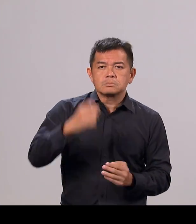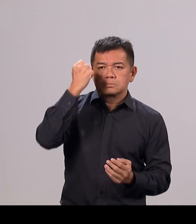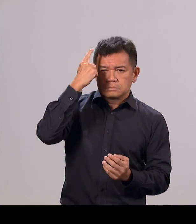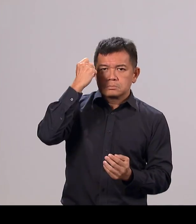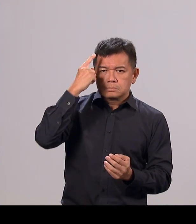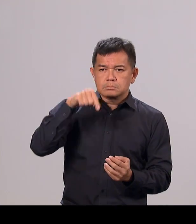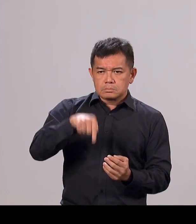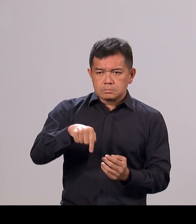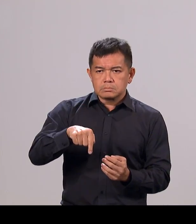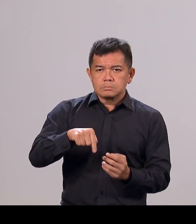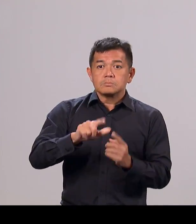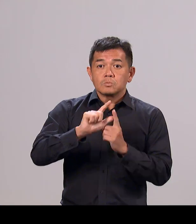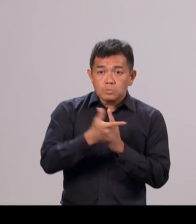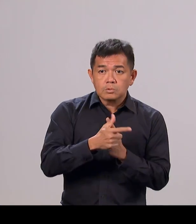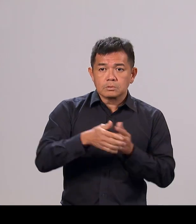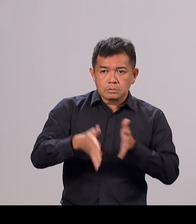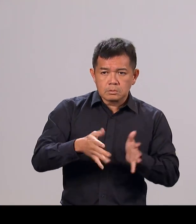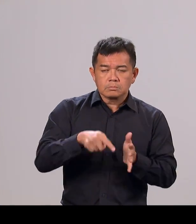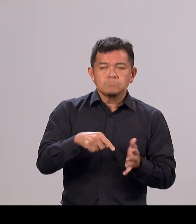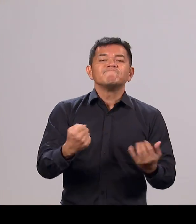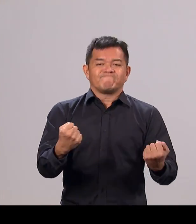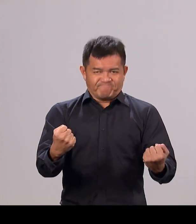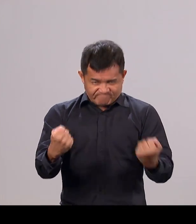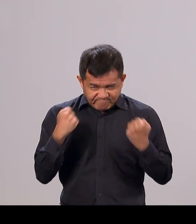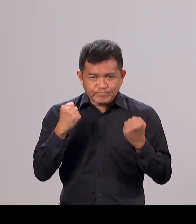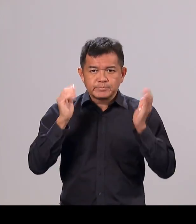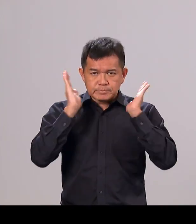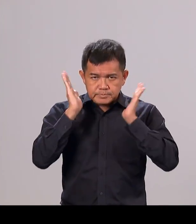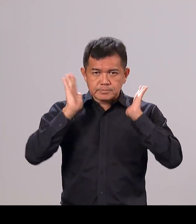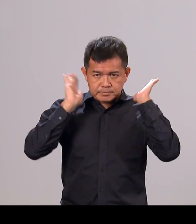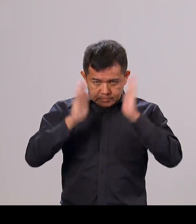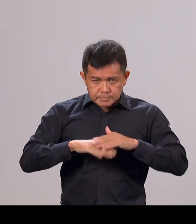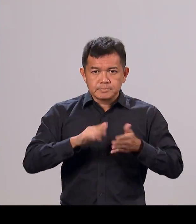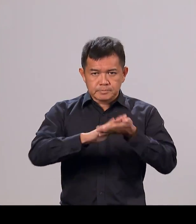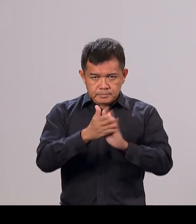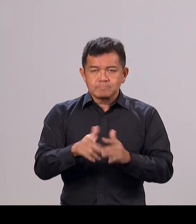I commend the Malay/Muslim community because they've taken the initiative to deal with a sensitive problem.